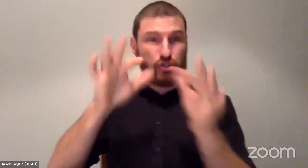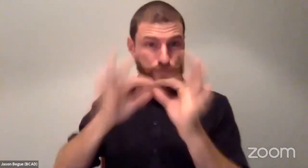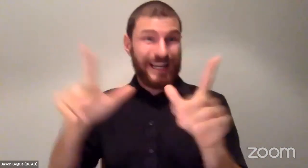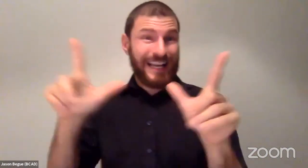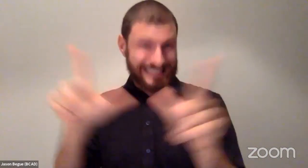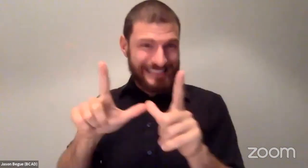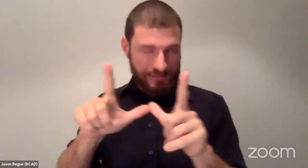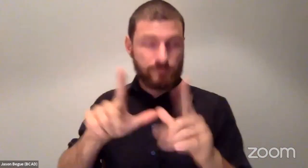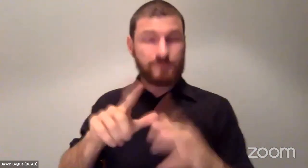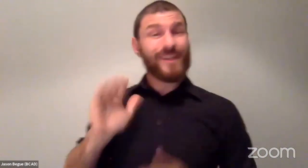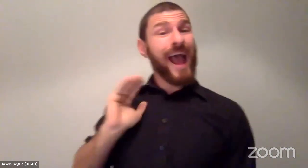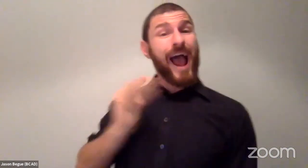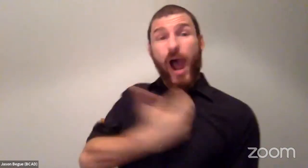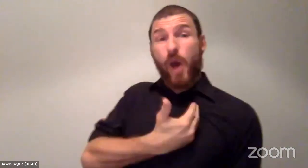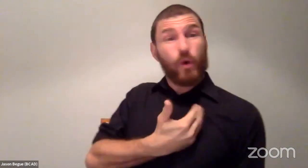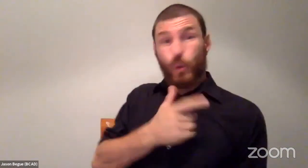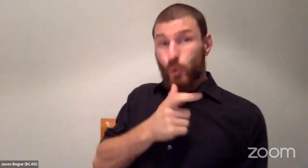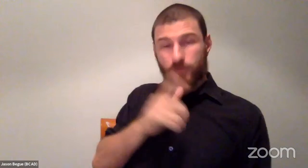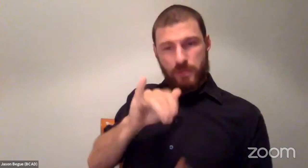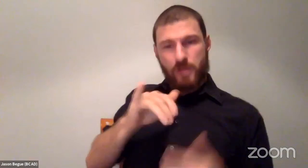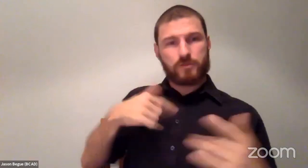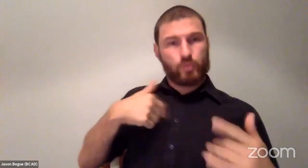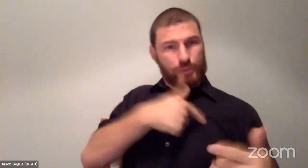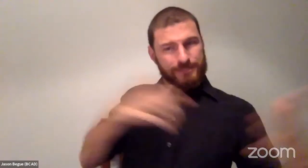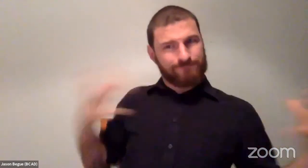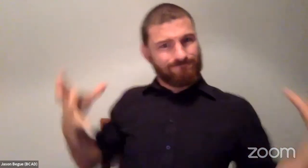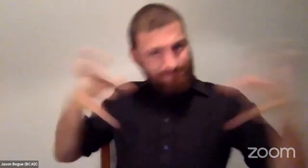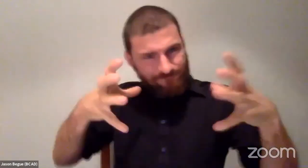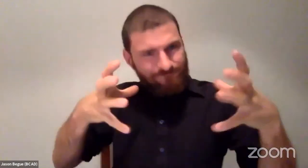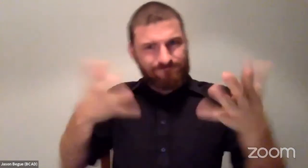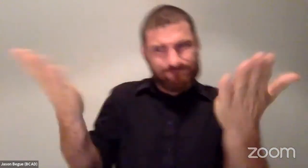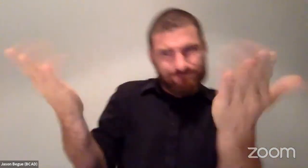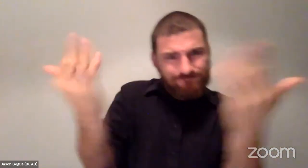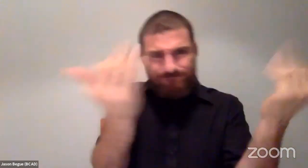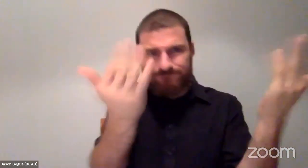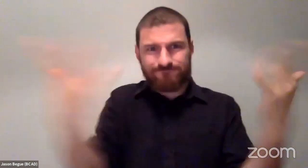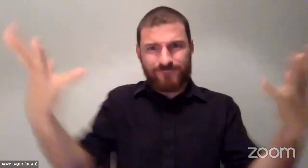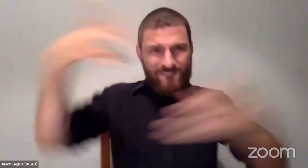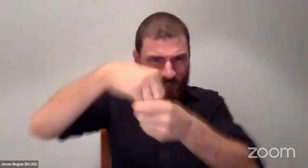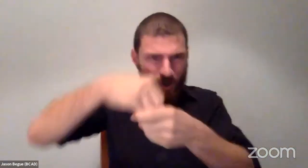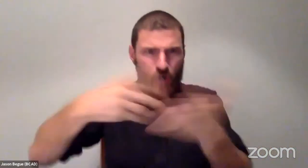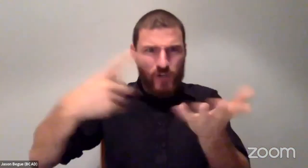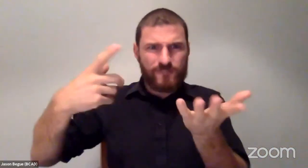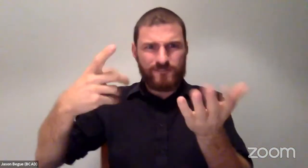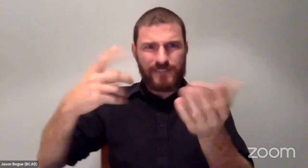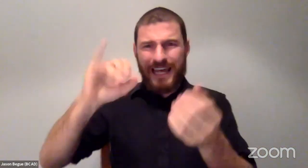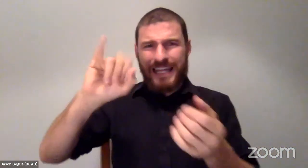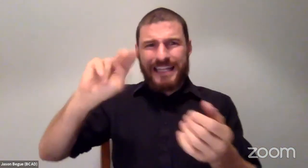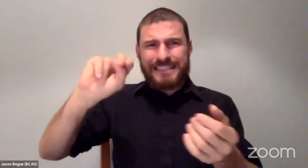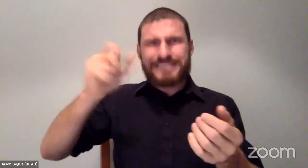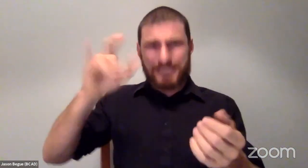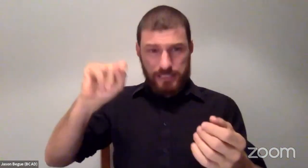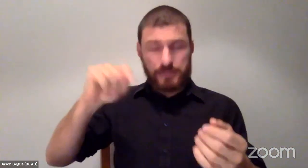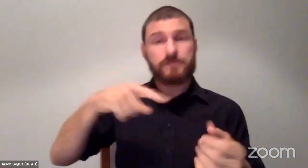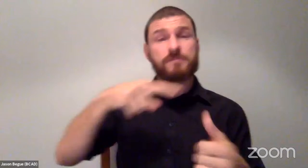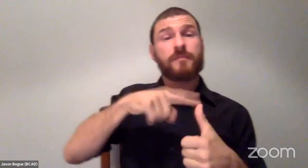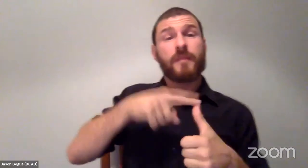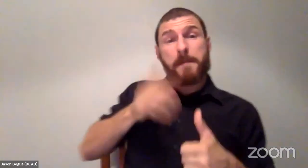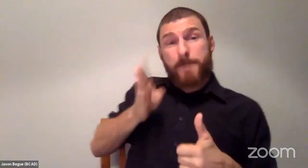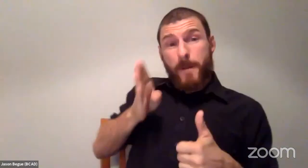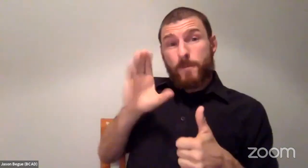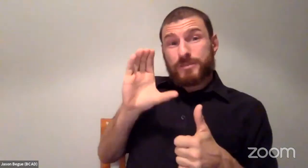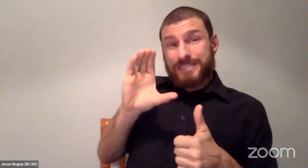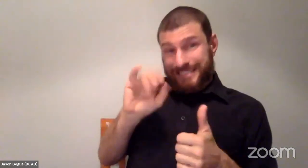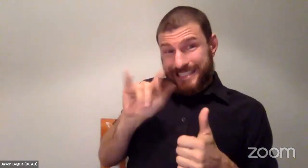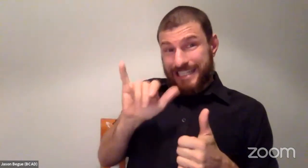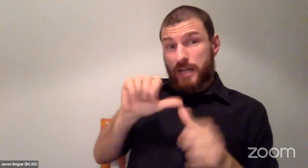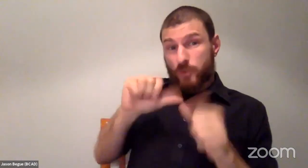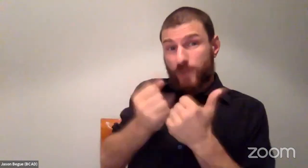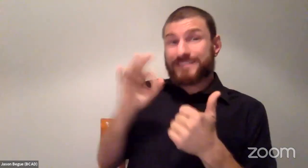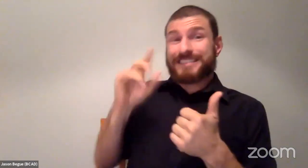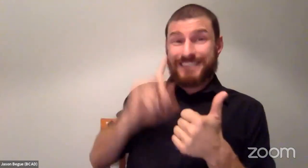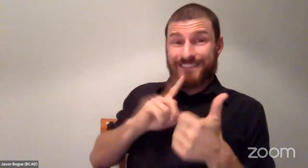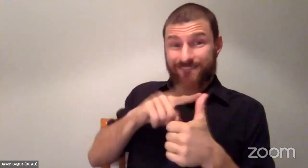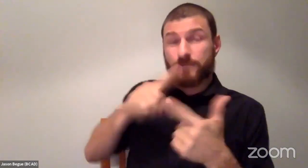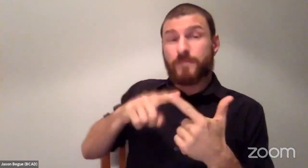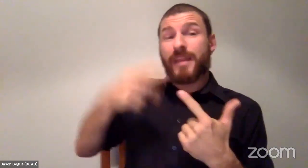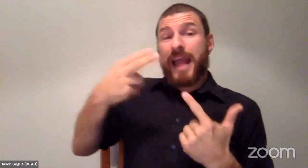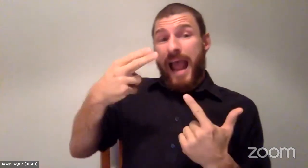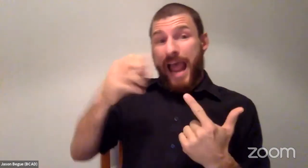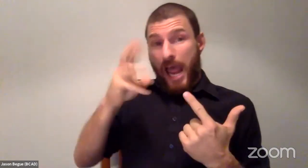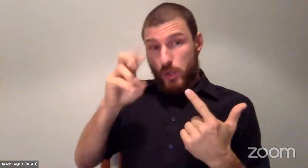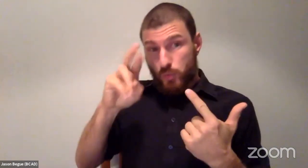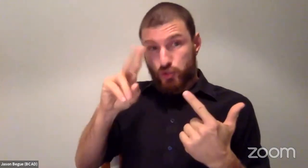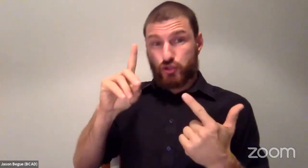to interpreting and interpreter licensure. We invited them to come together today, and